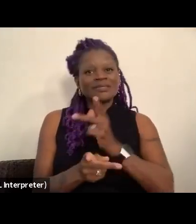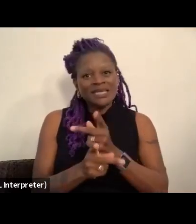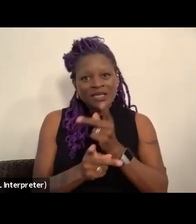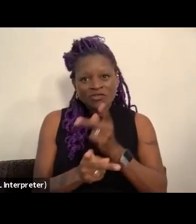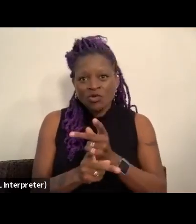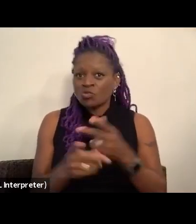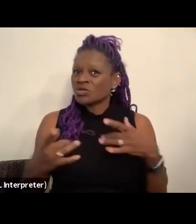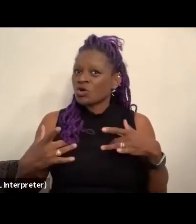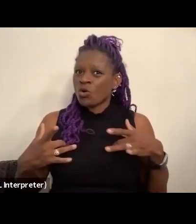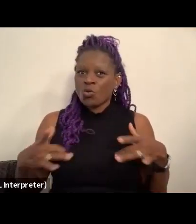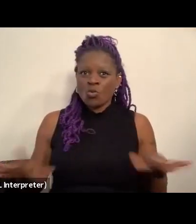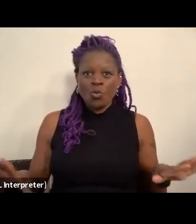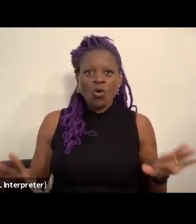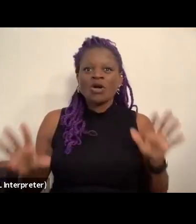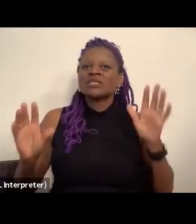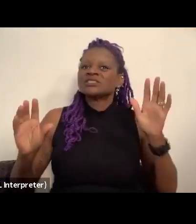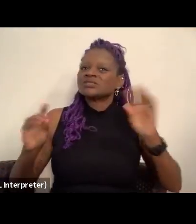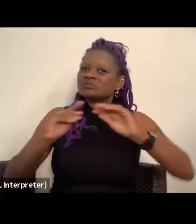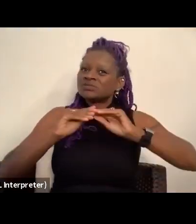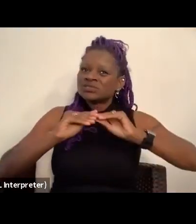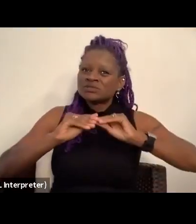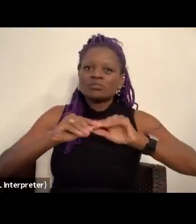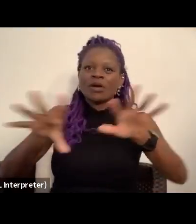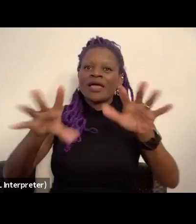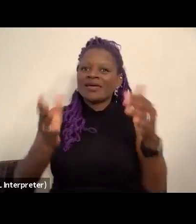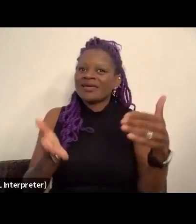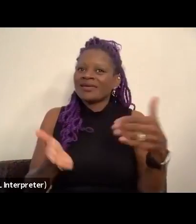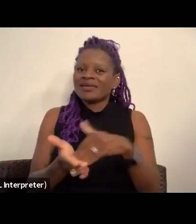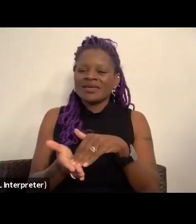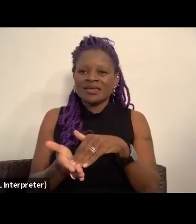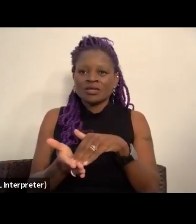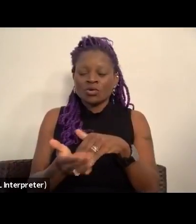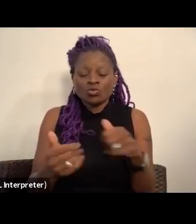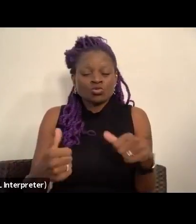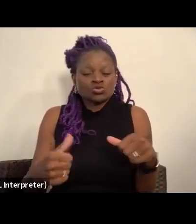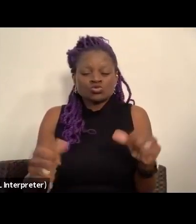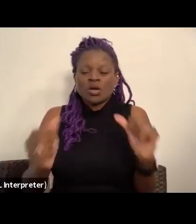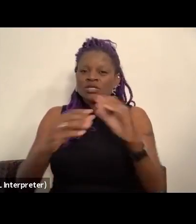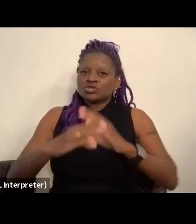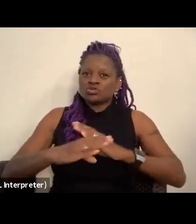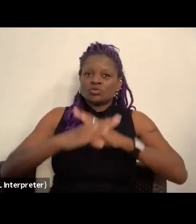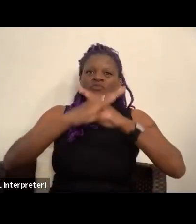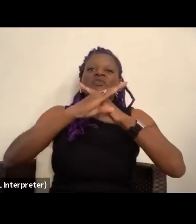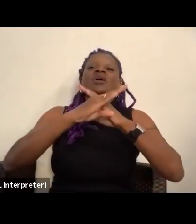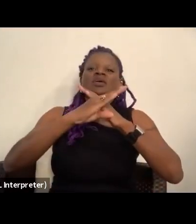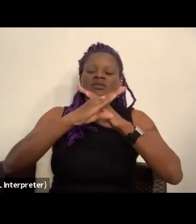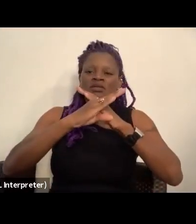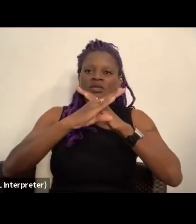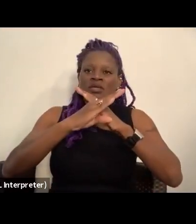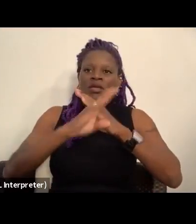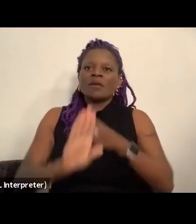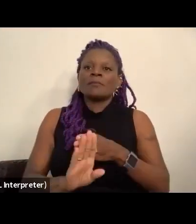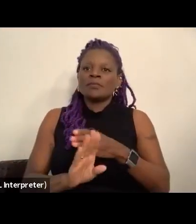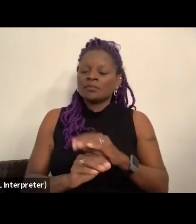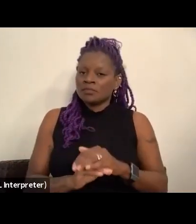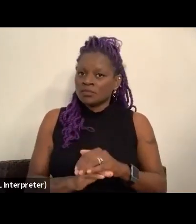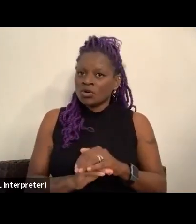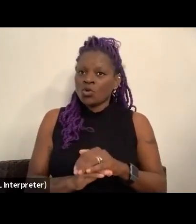Please continue to be careful to spread, prevent the spread of any variance in our community before we achieve community immunity.